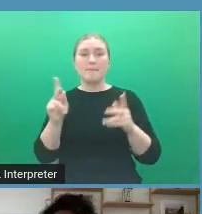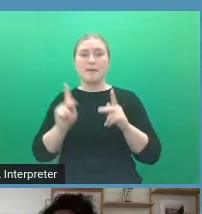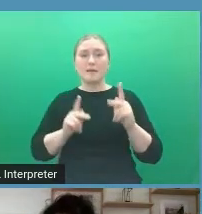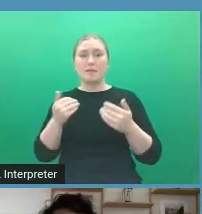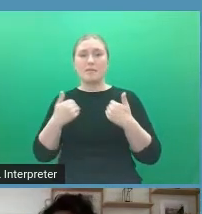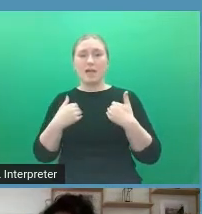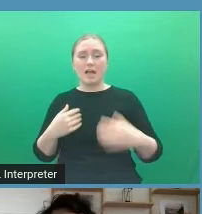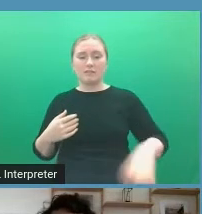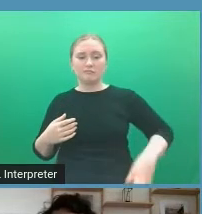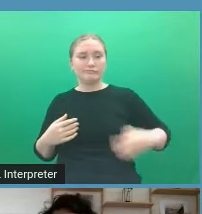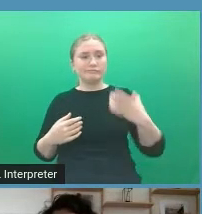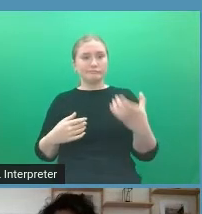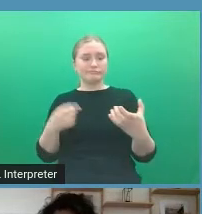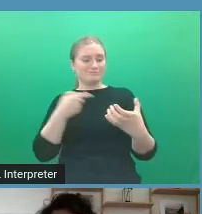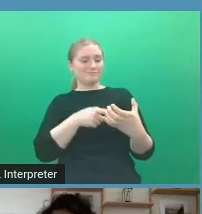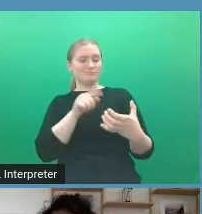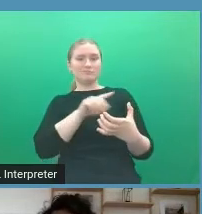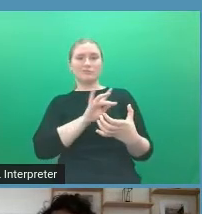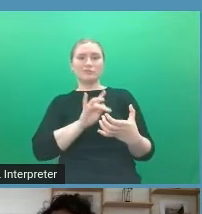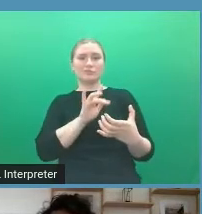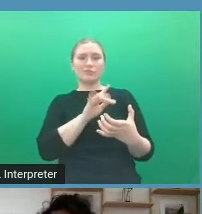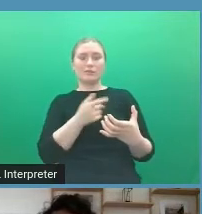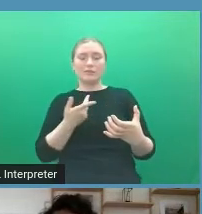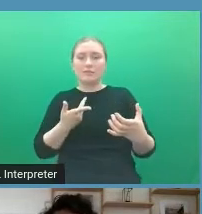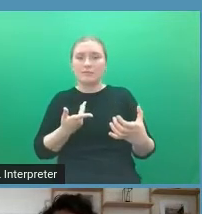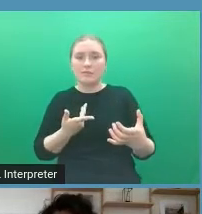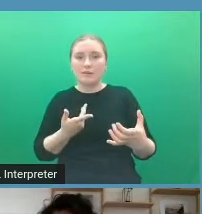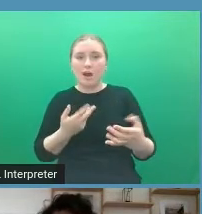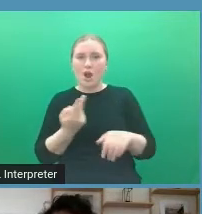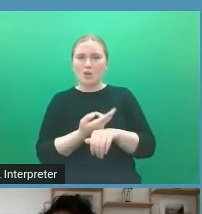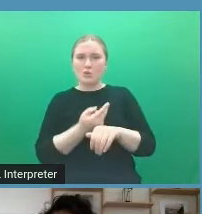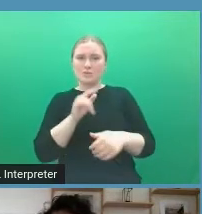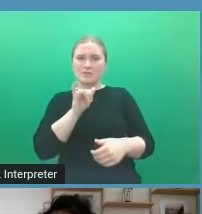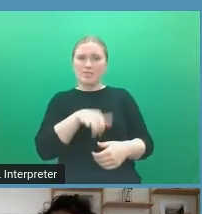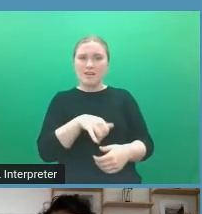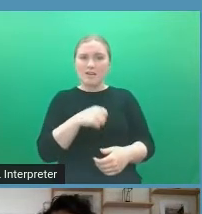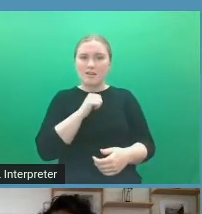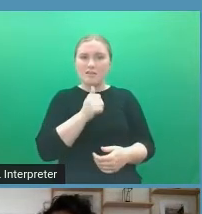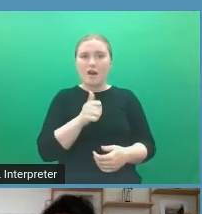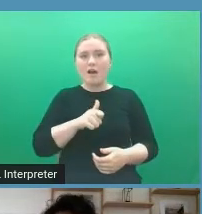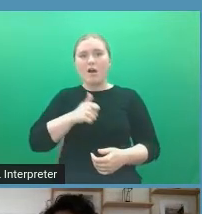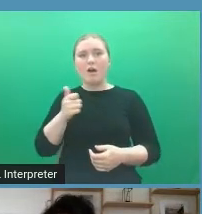that? And you've seen I already mentioned just the ability to zoom on something and explore